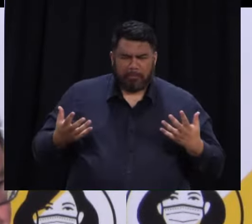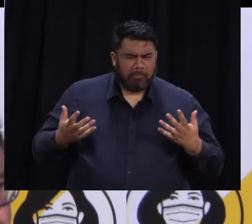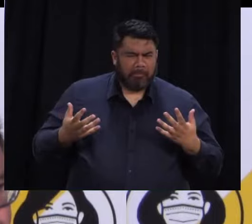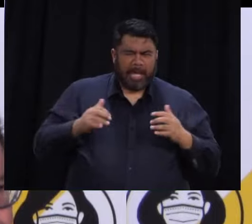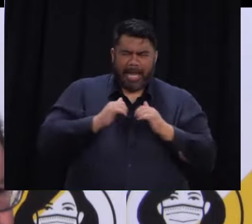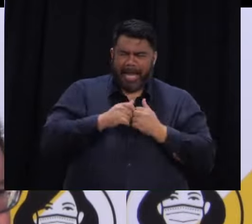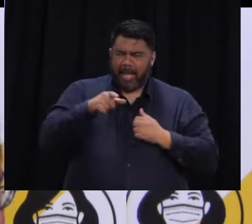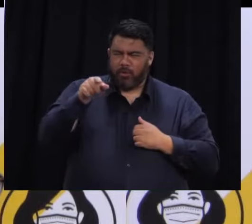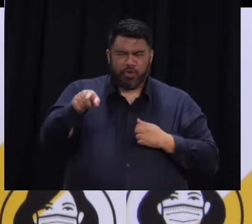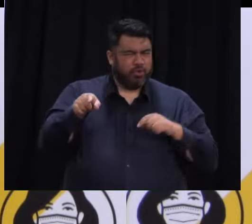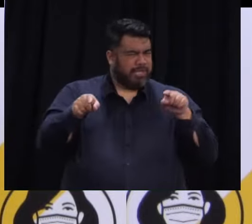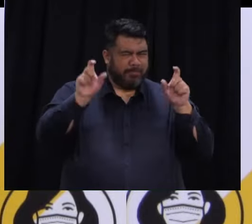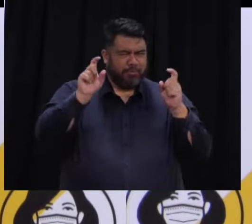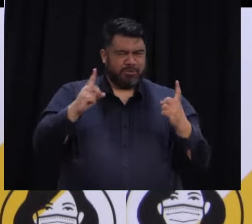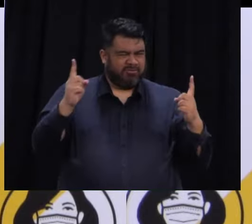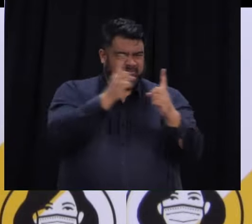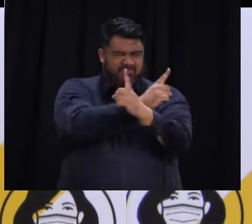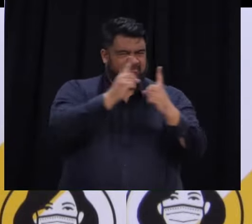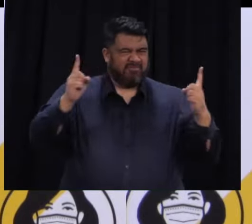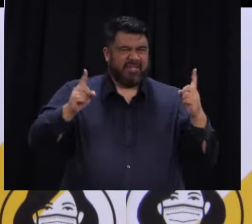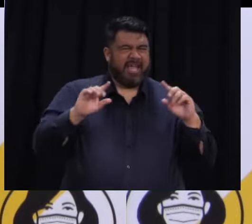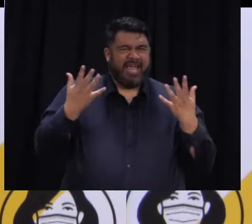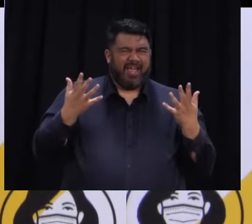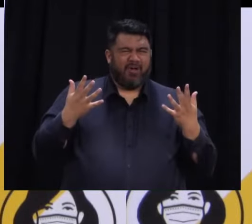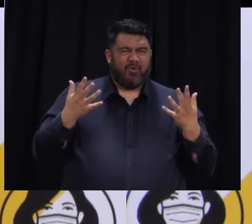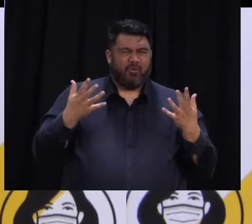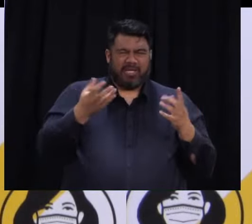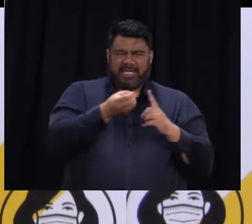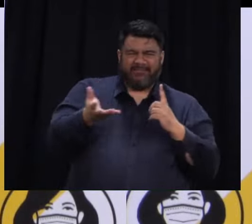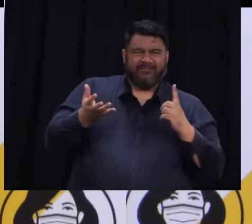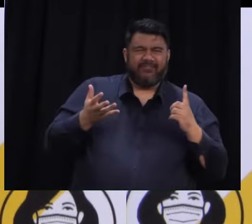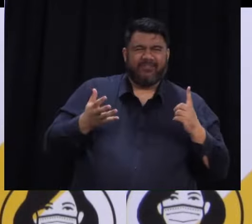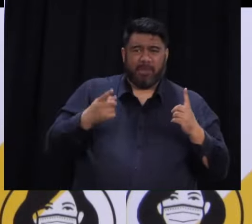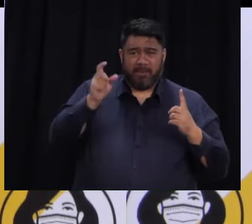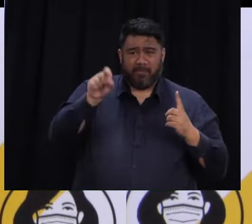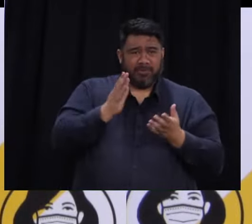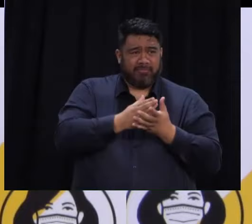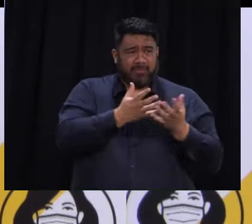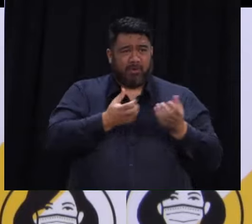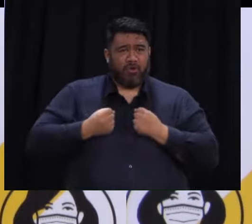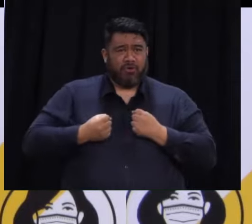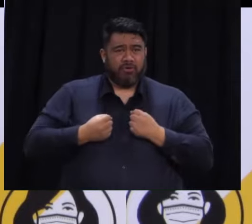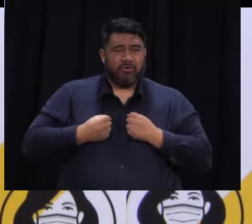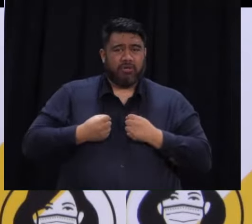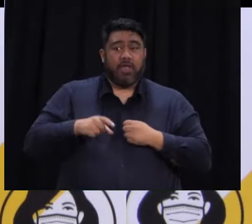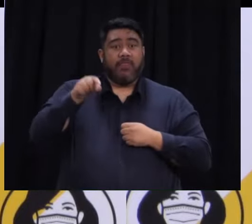MIQ worker, appeared we found a student who got infect that had